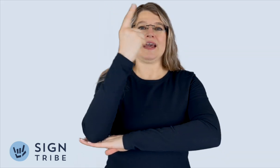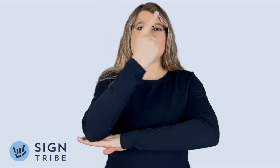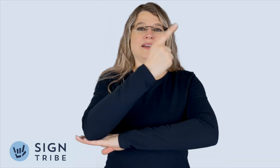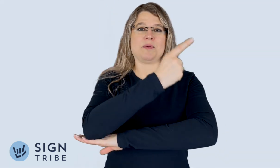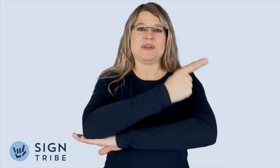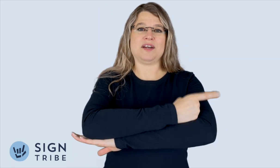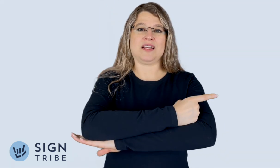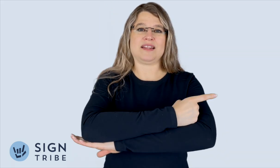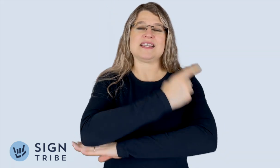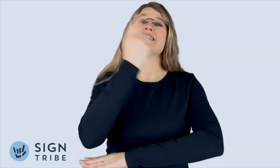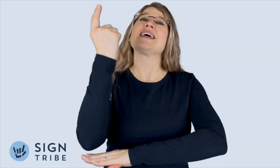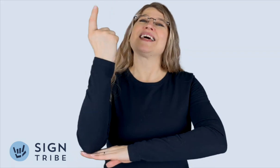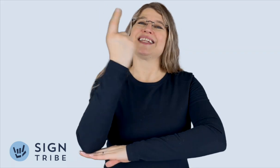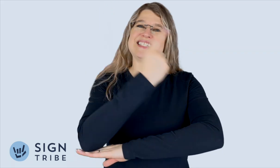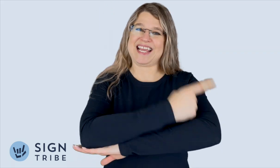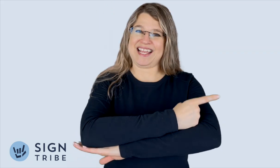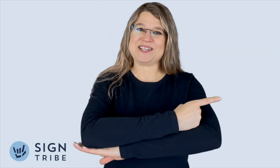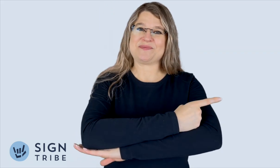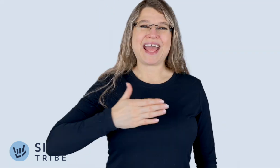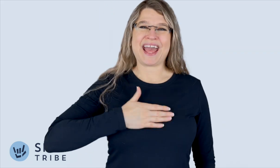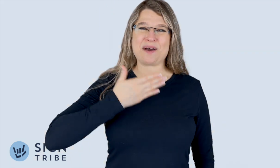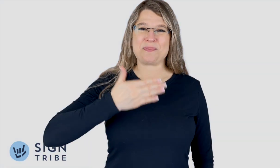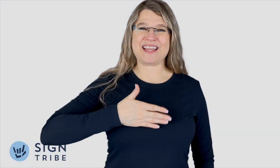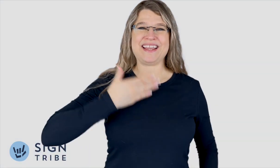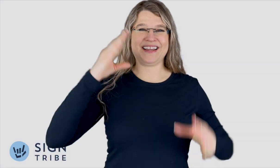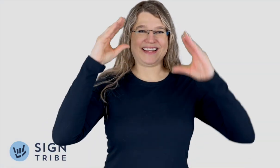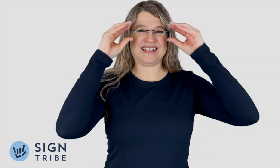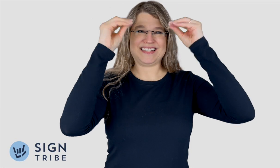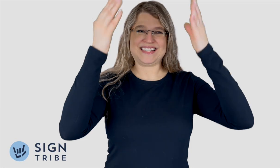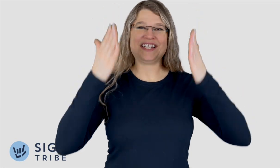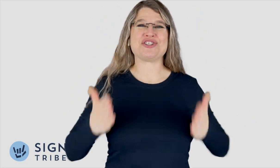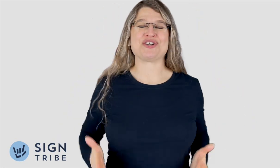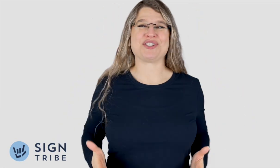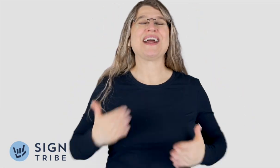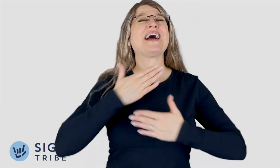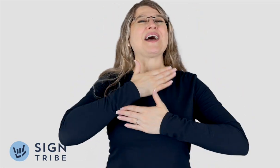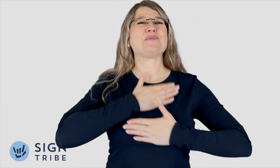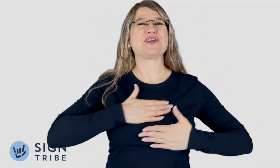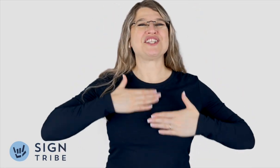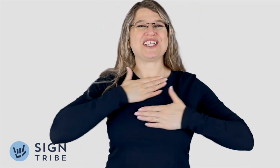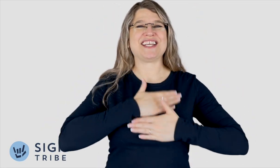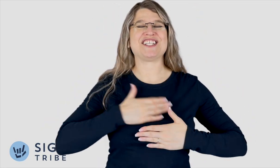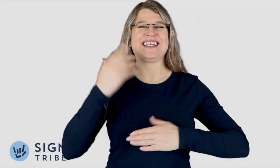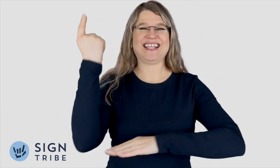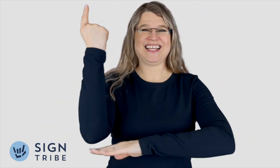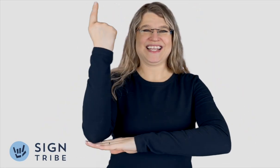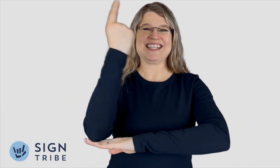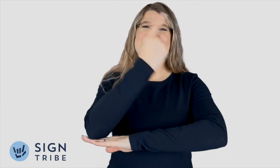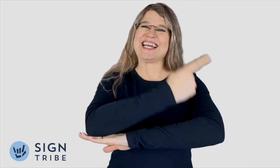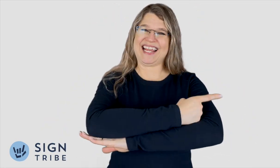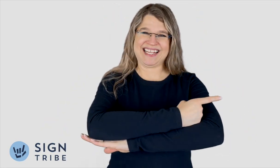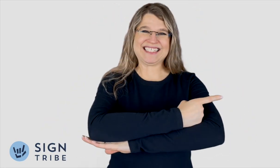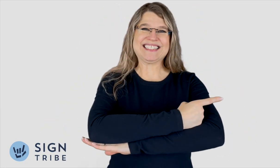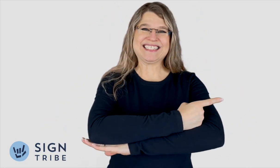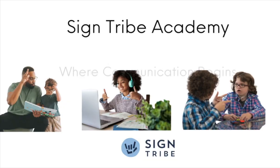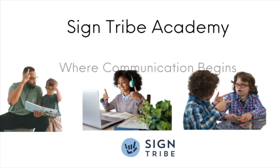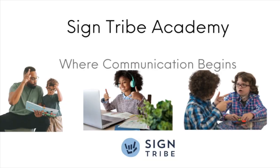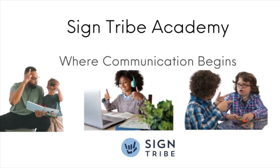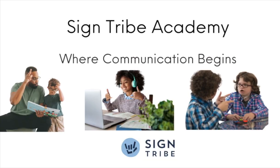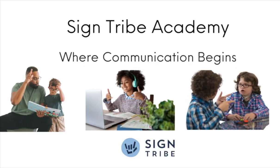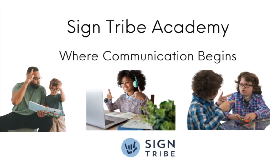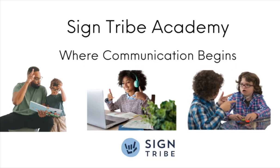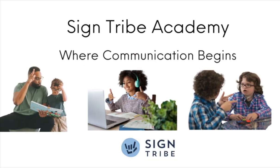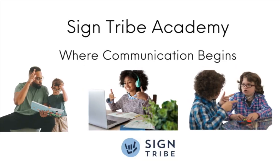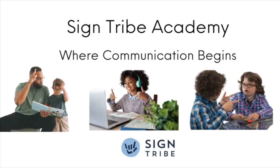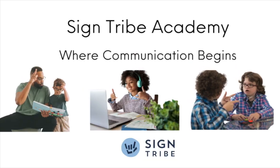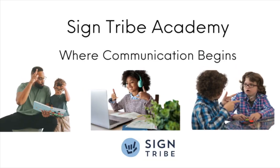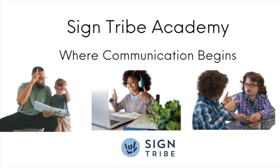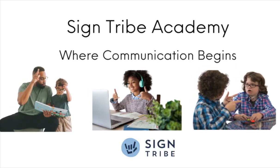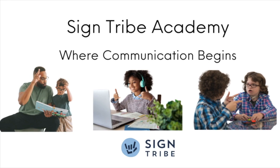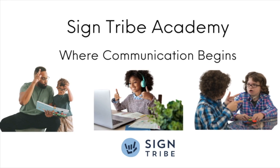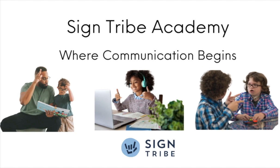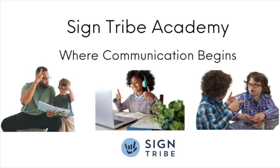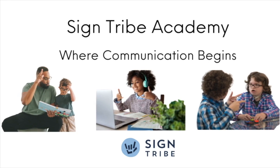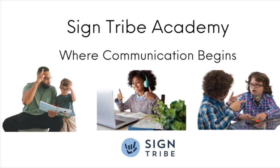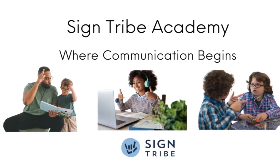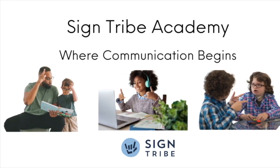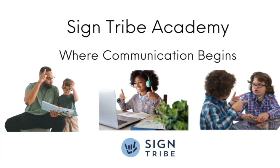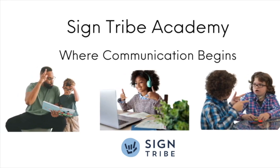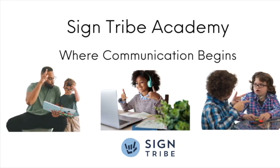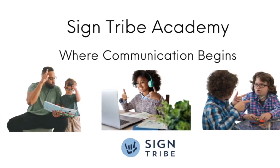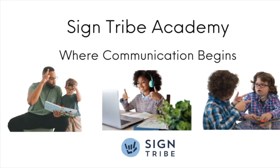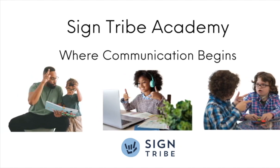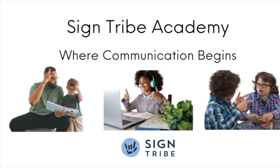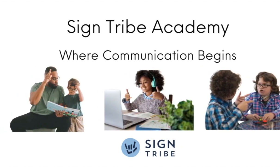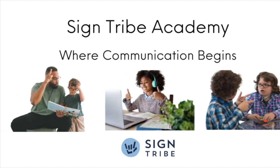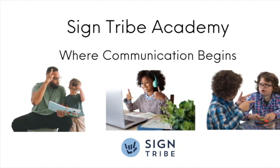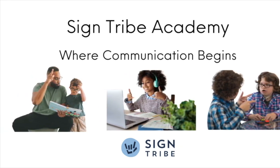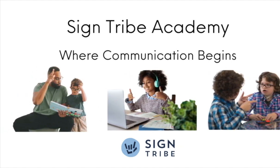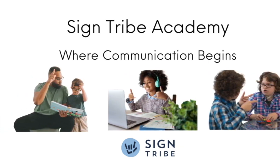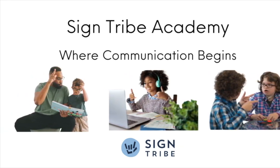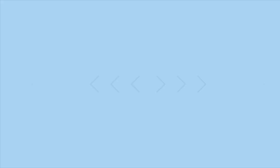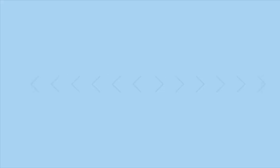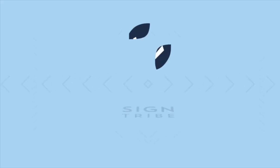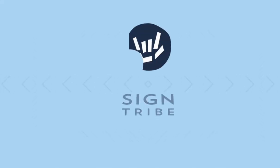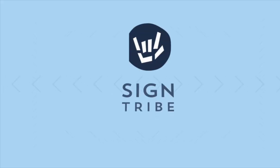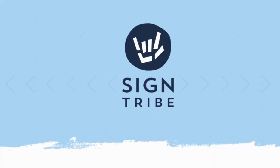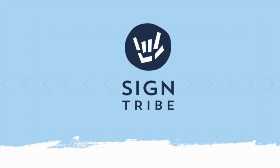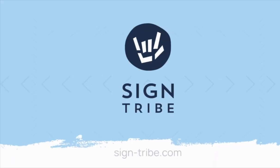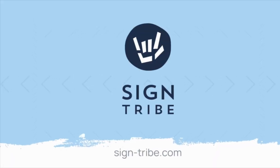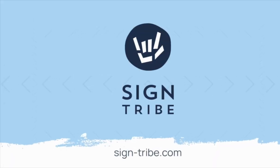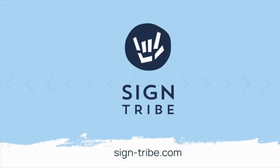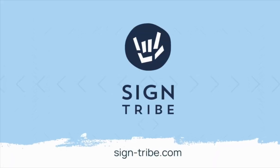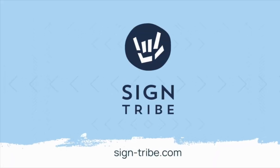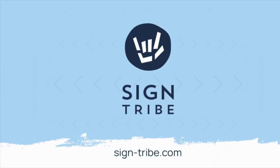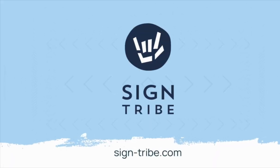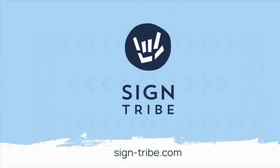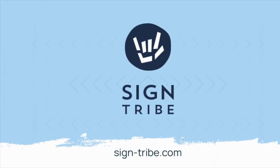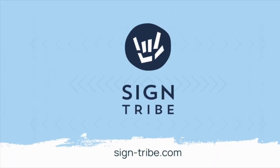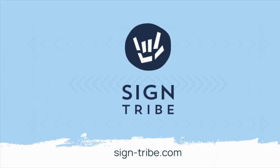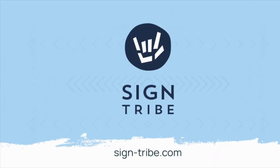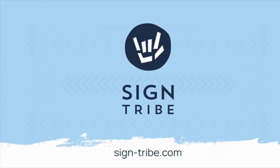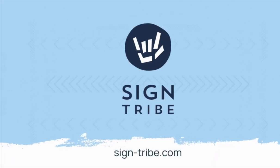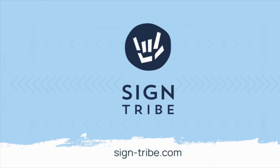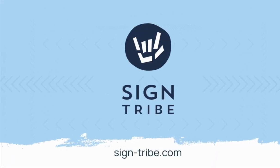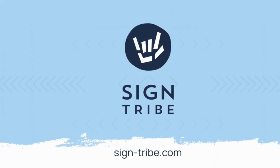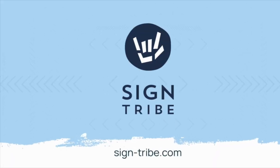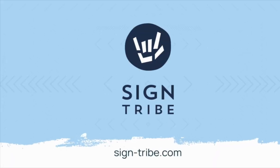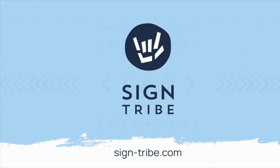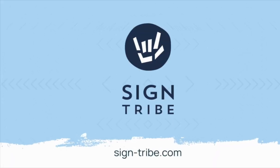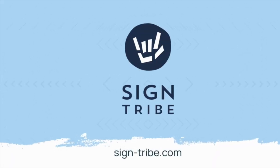and then come down like this. Day. Happy. Teacher Appreciation Day.